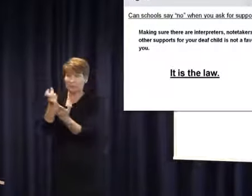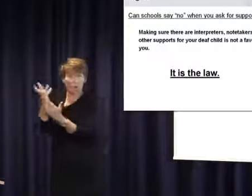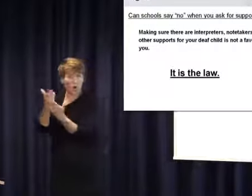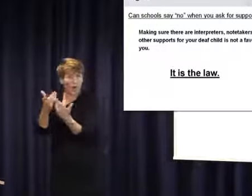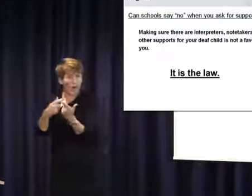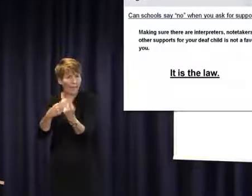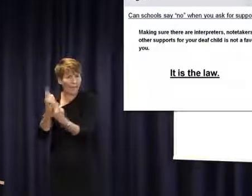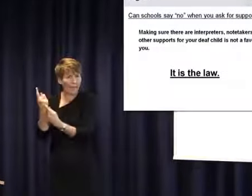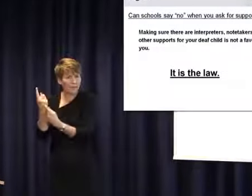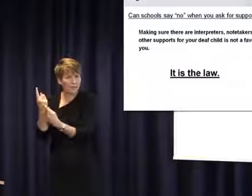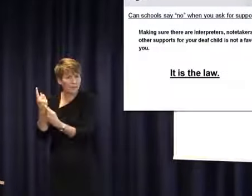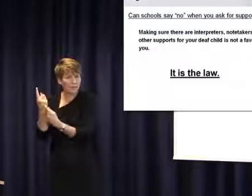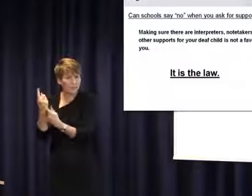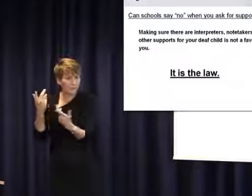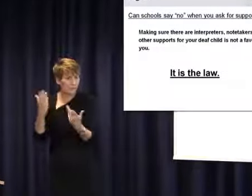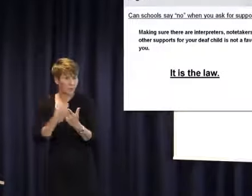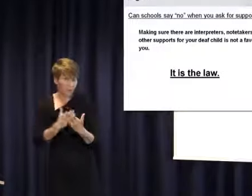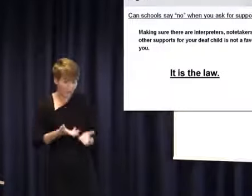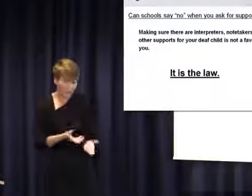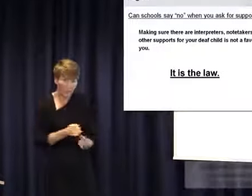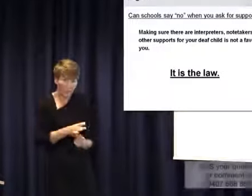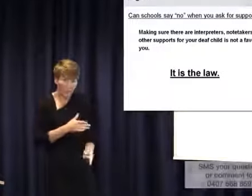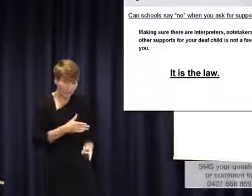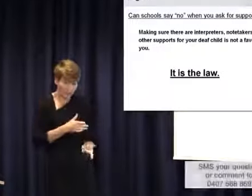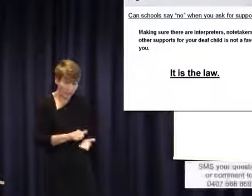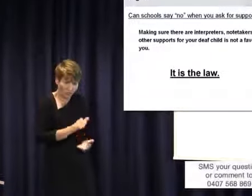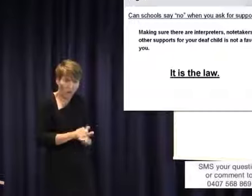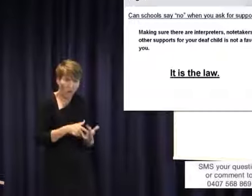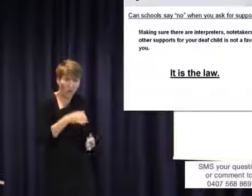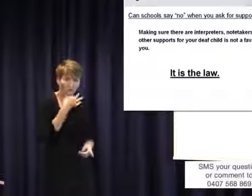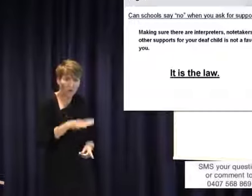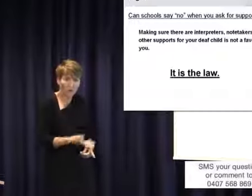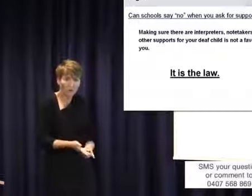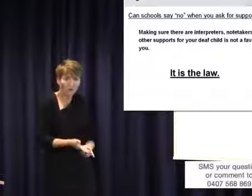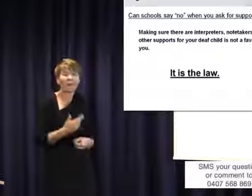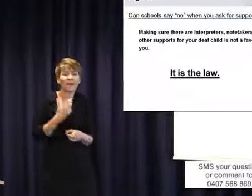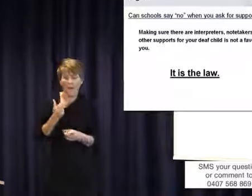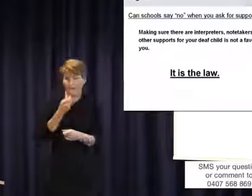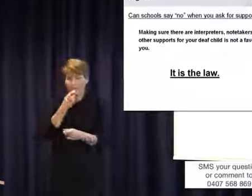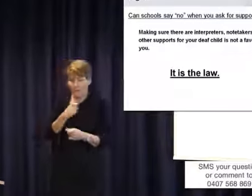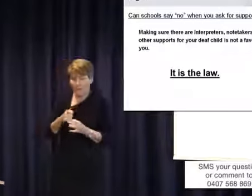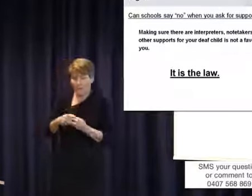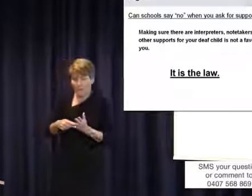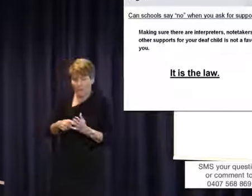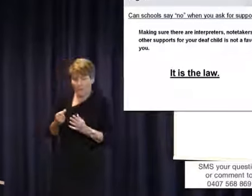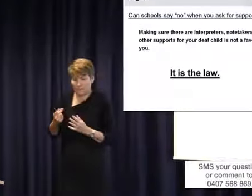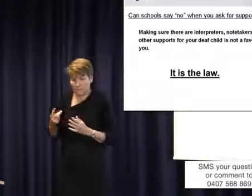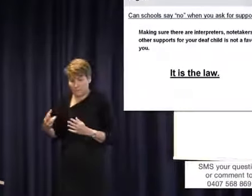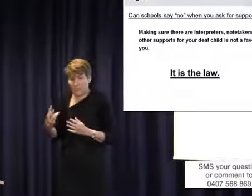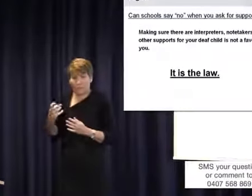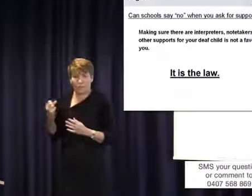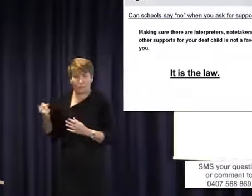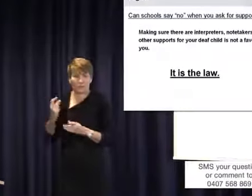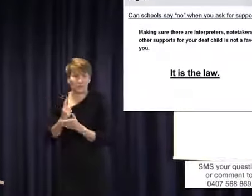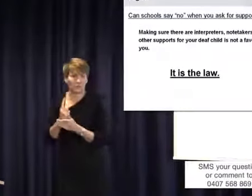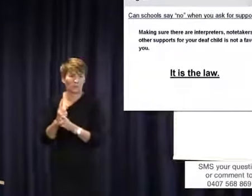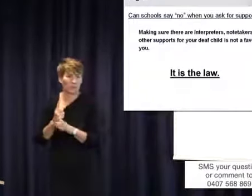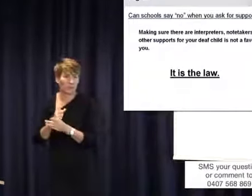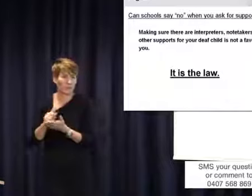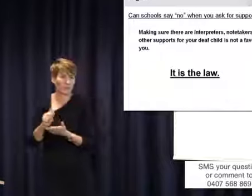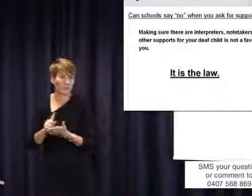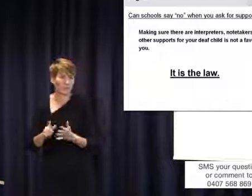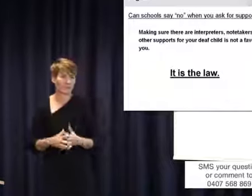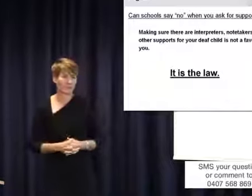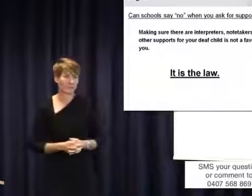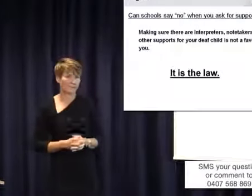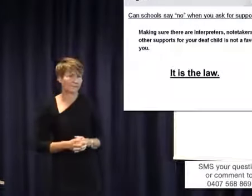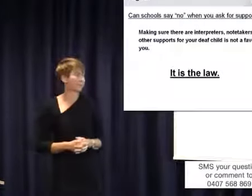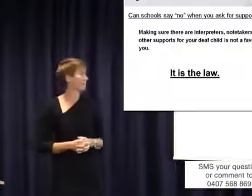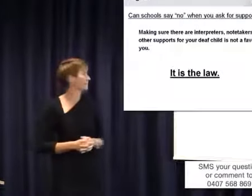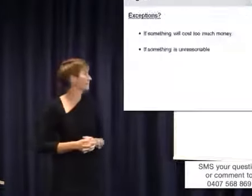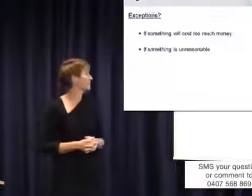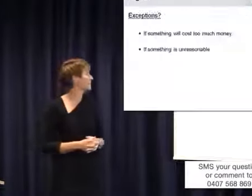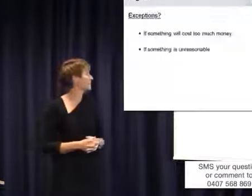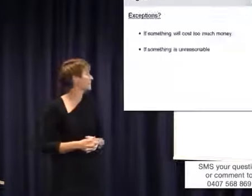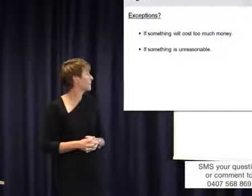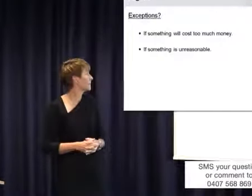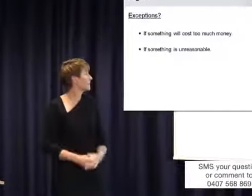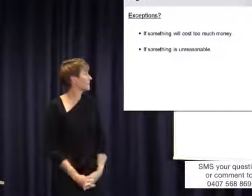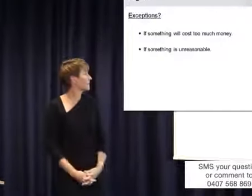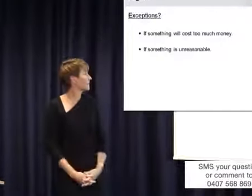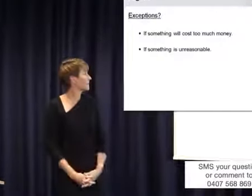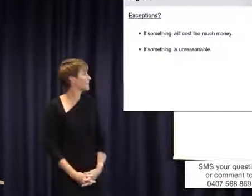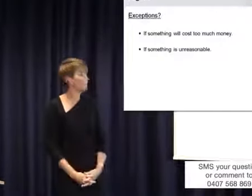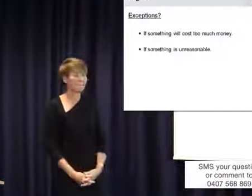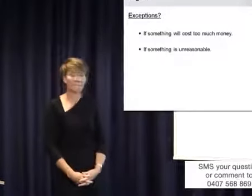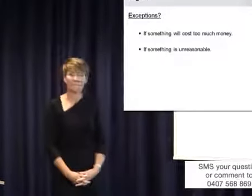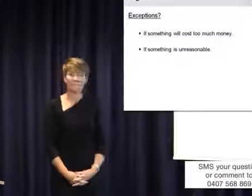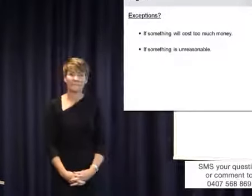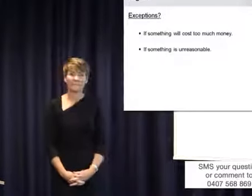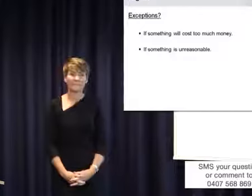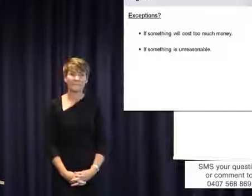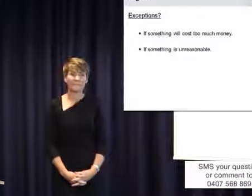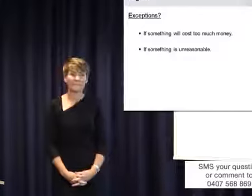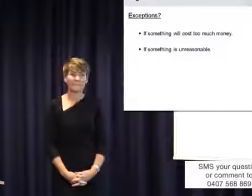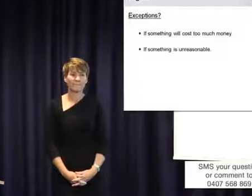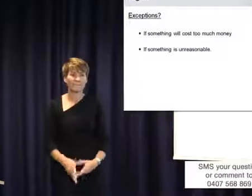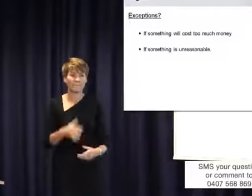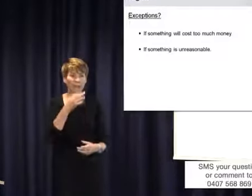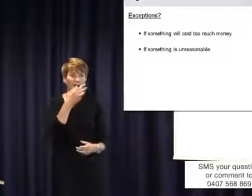your child with a few exceptions. If something will cost too much money, that will not be